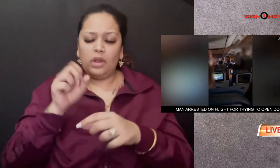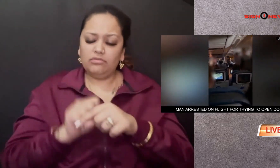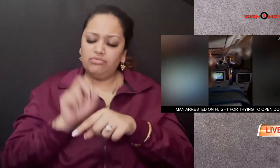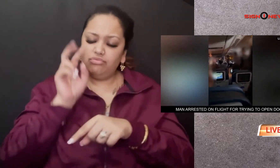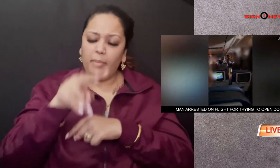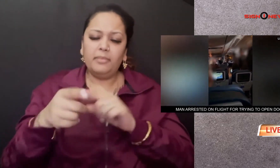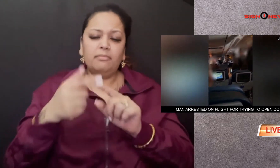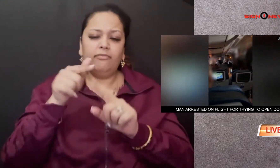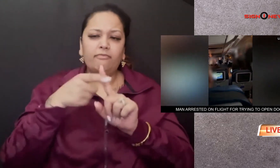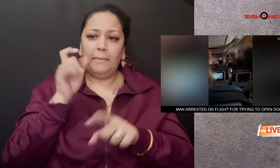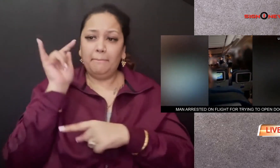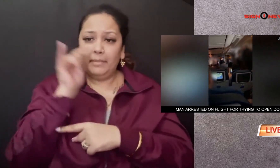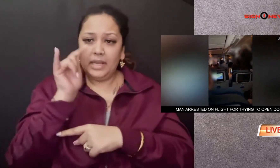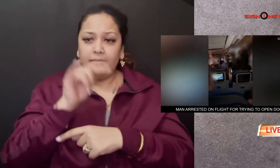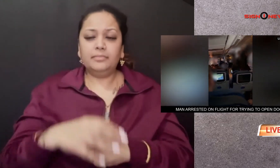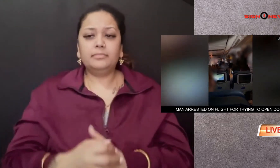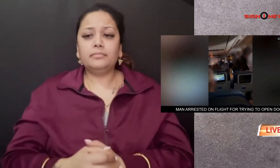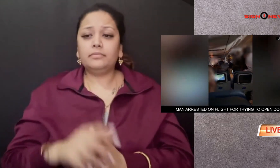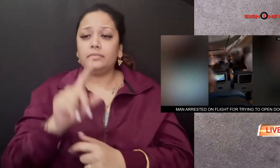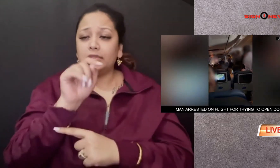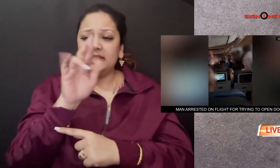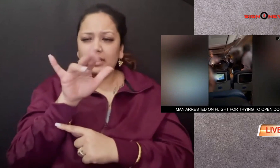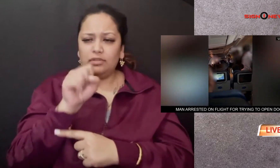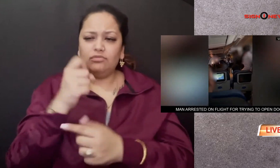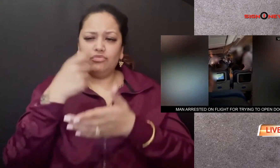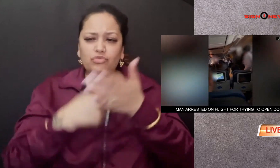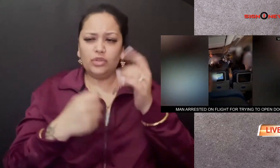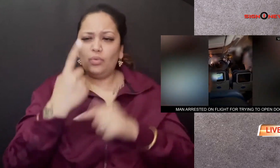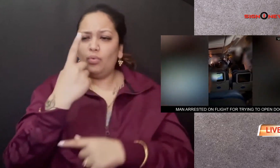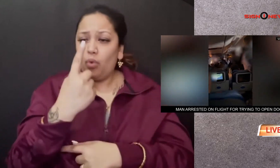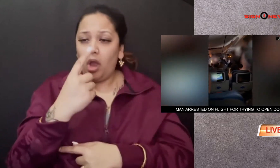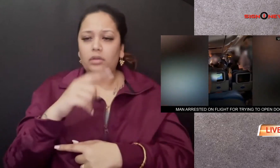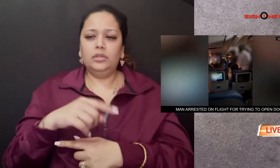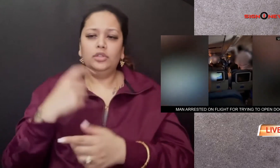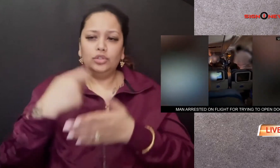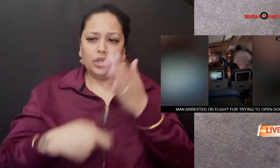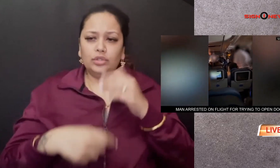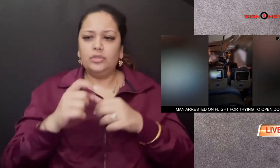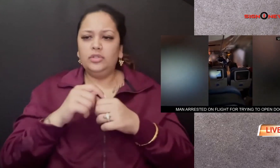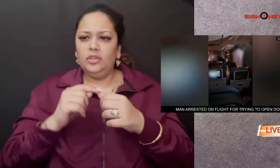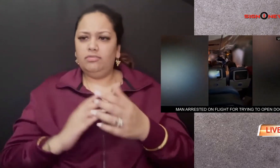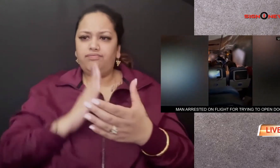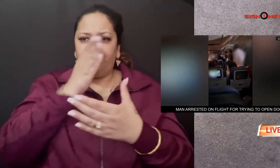He also said he wanted to jump out of the plane. Torres has been charged with one count of interference.